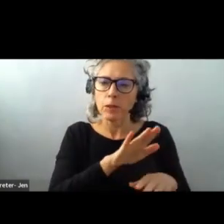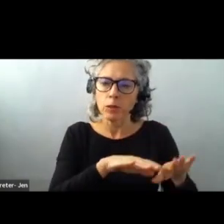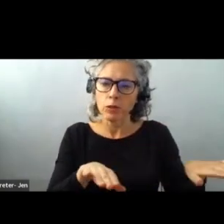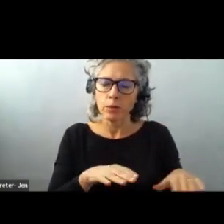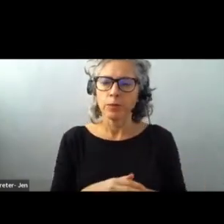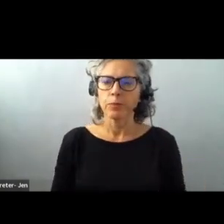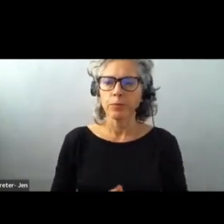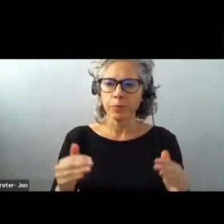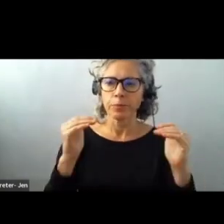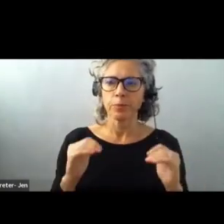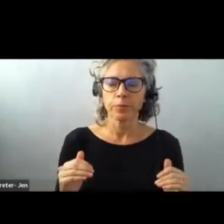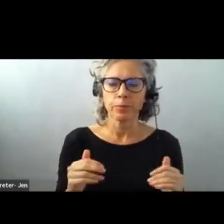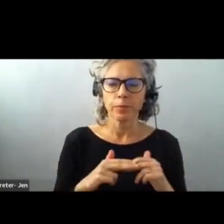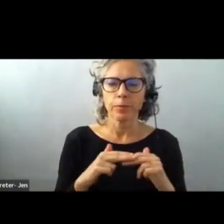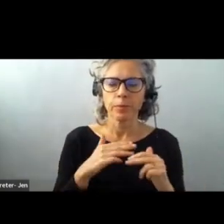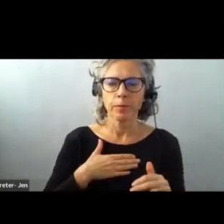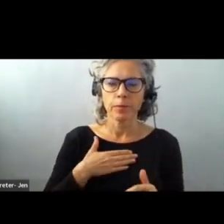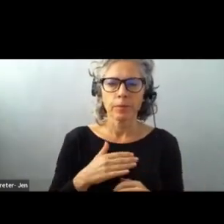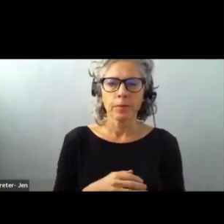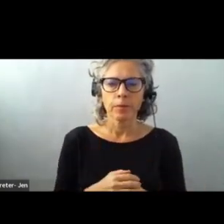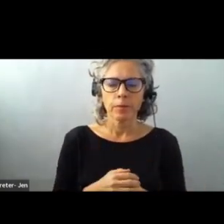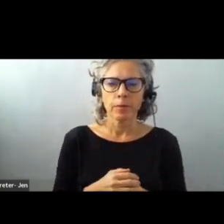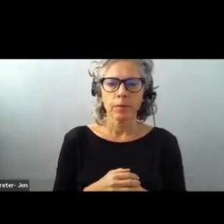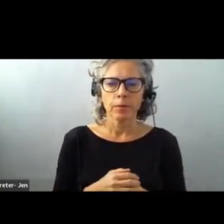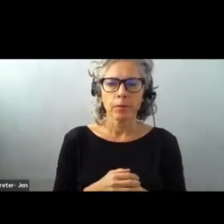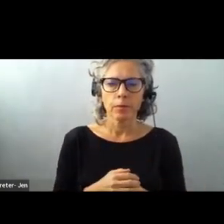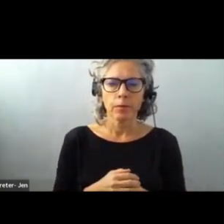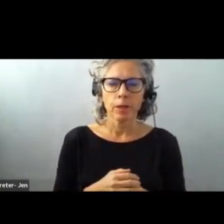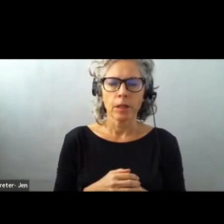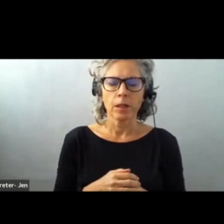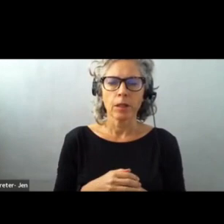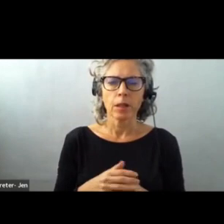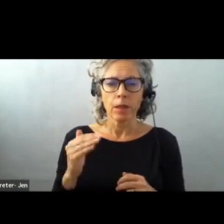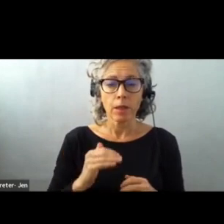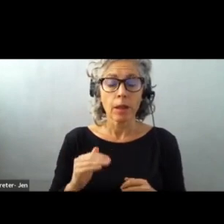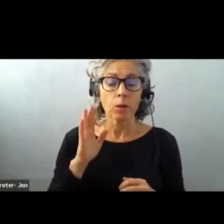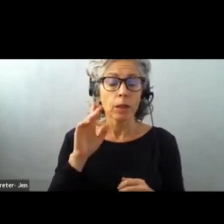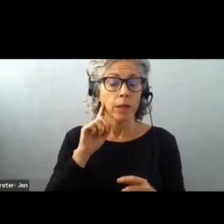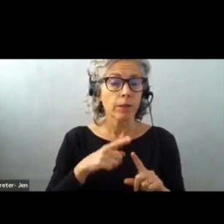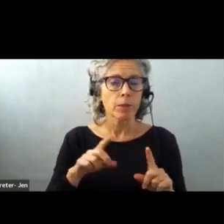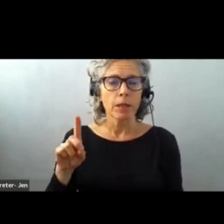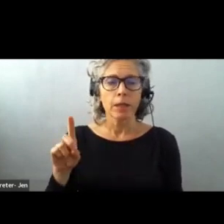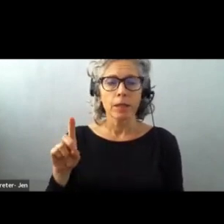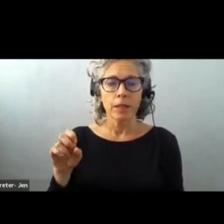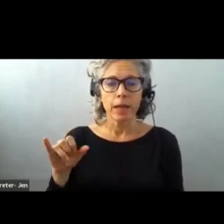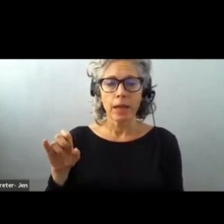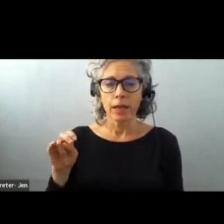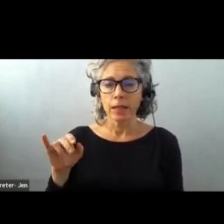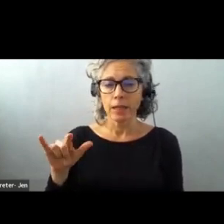Next slide please. We will then hear from Daniel and galvis, who